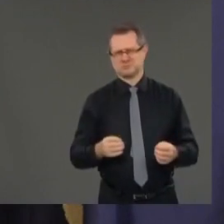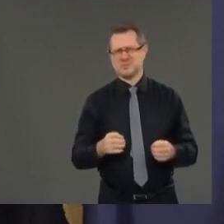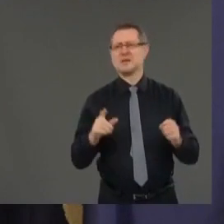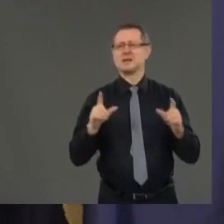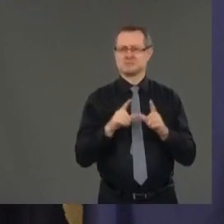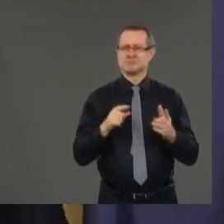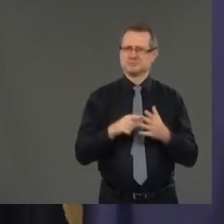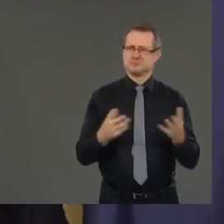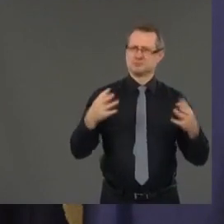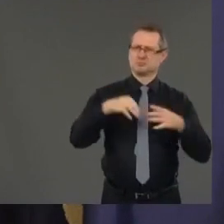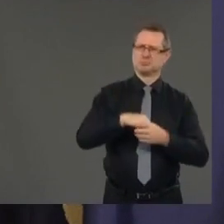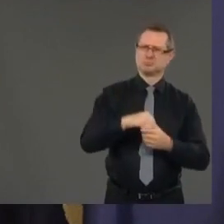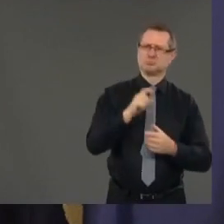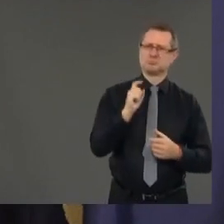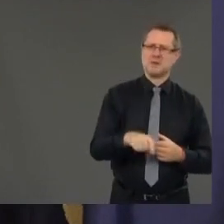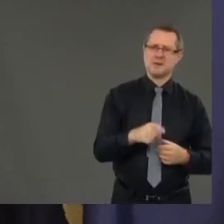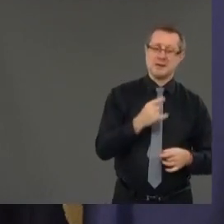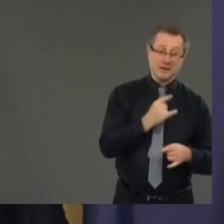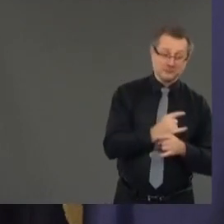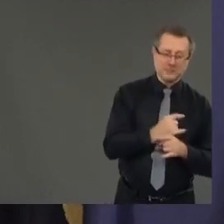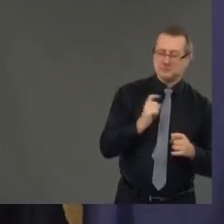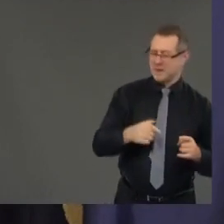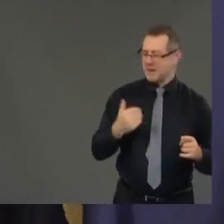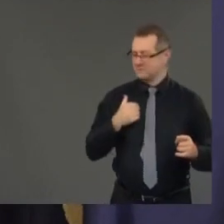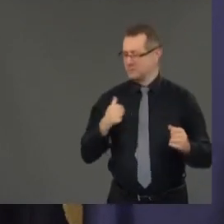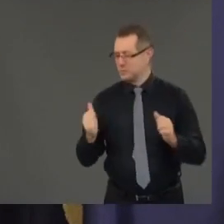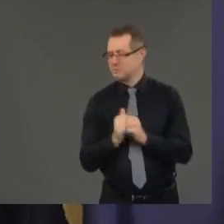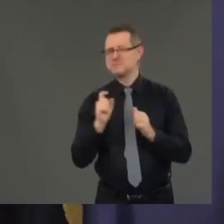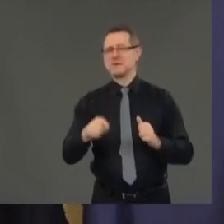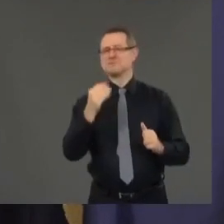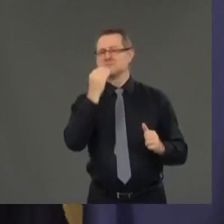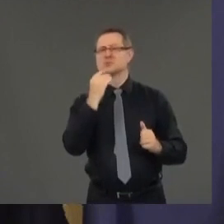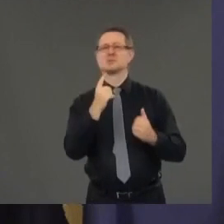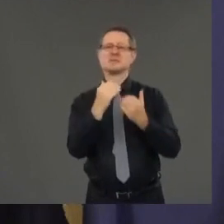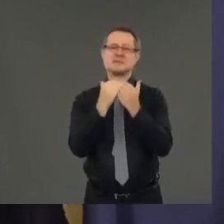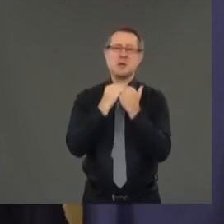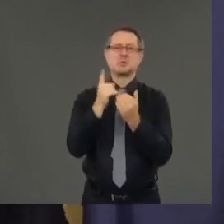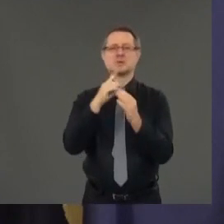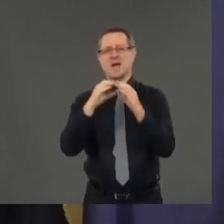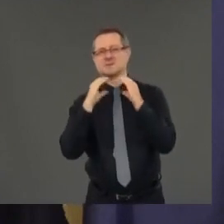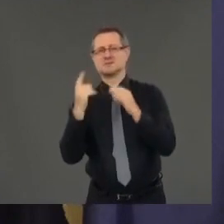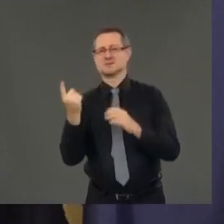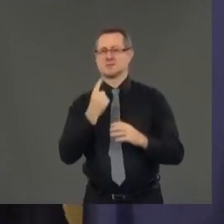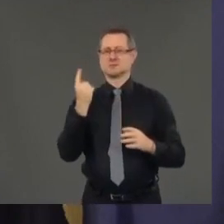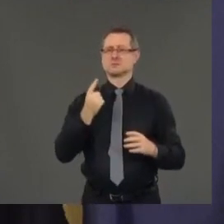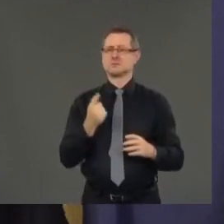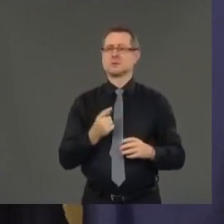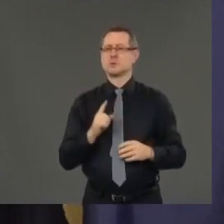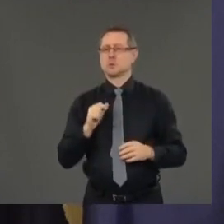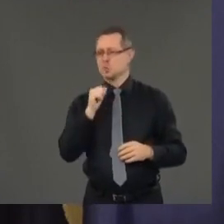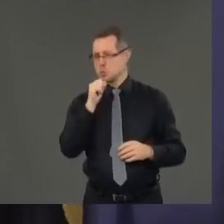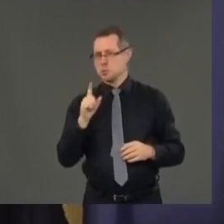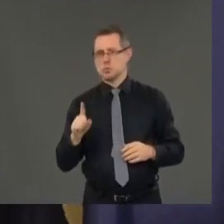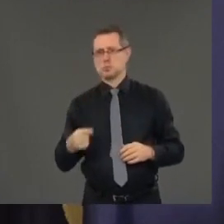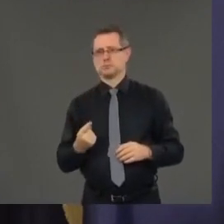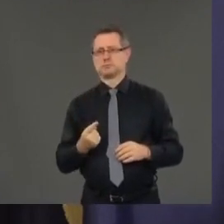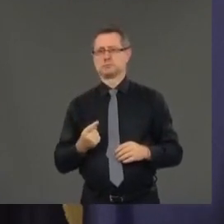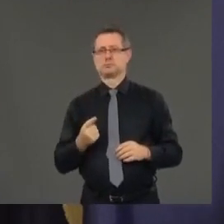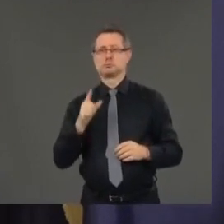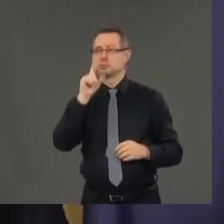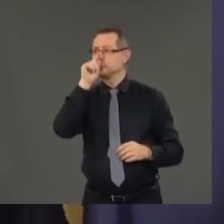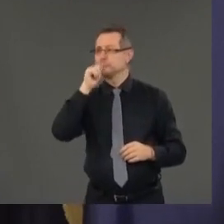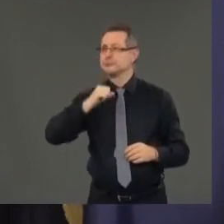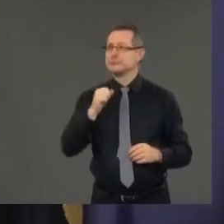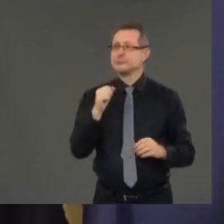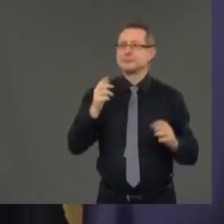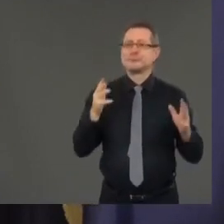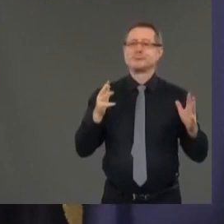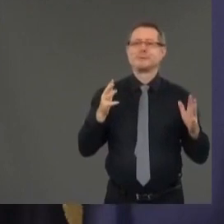FOOD AVAILABLE.